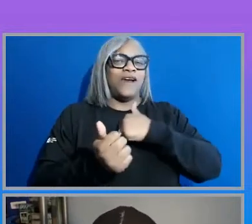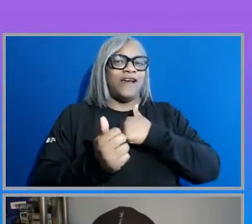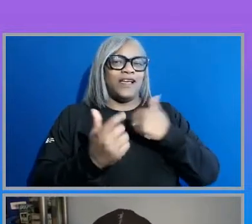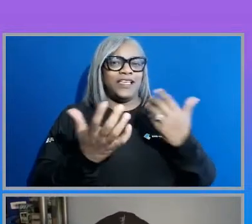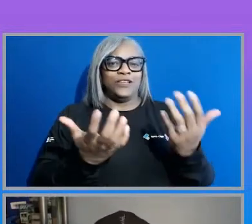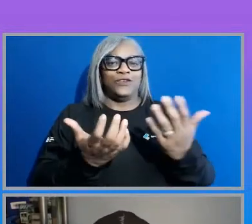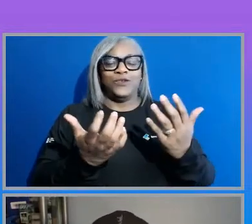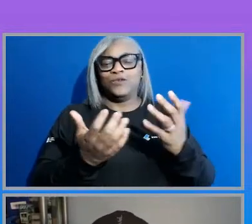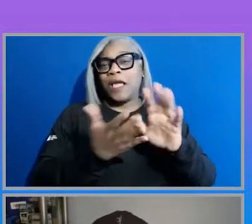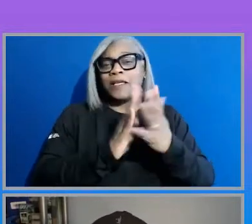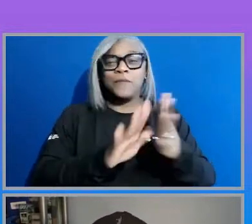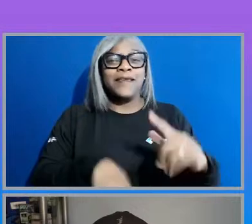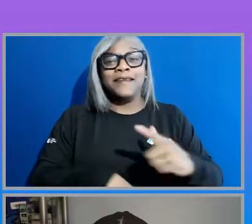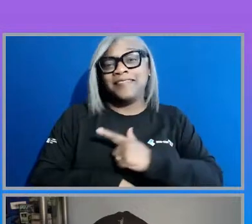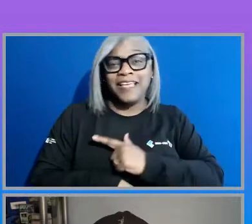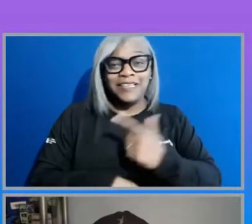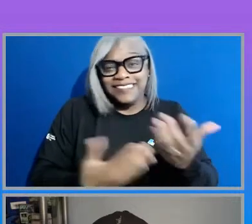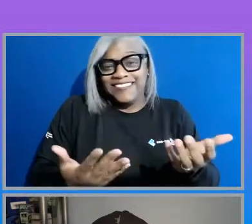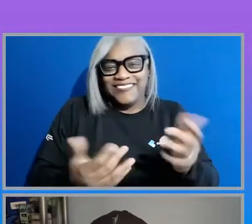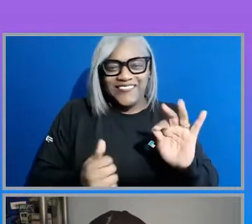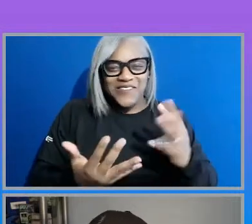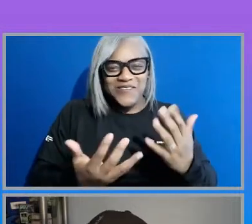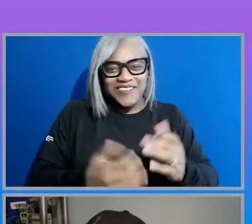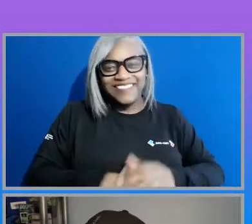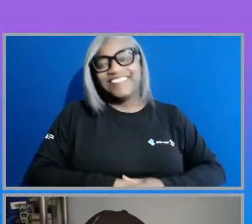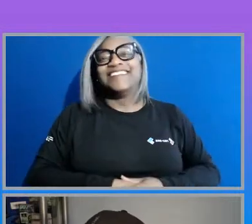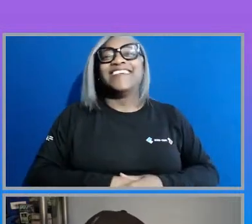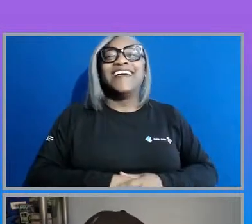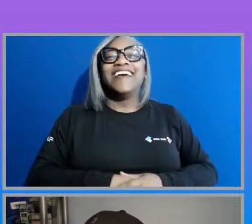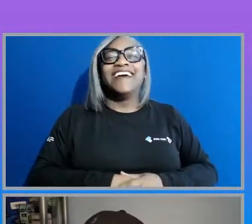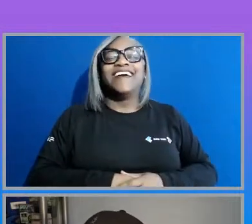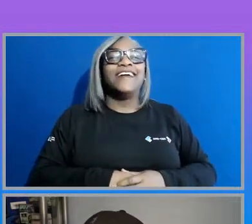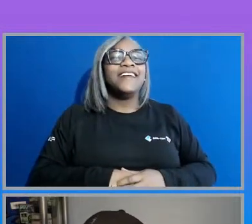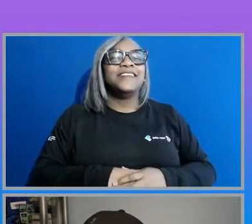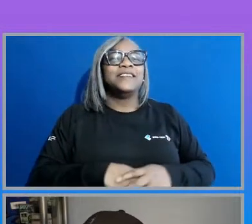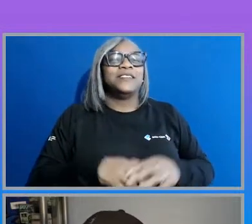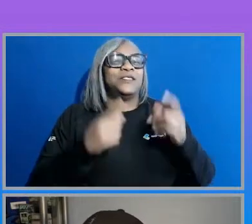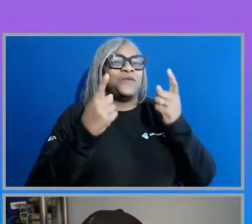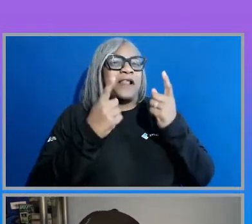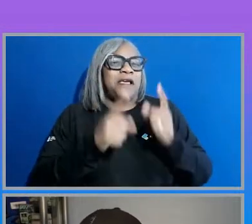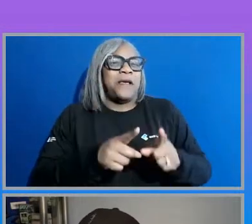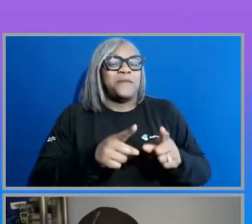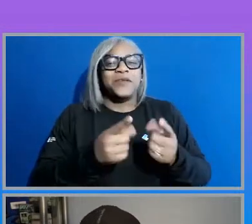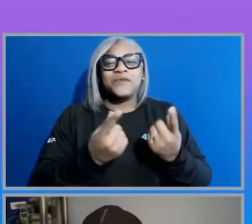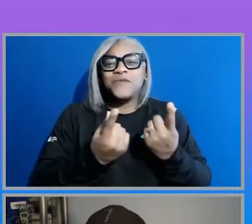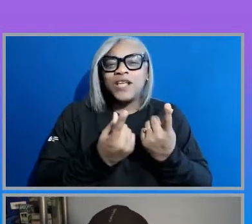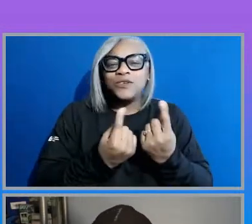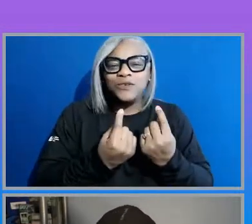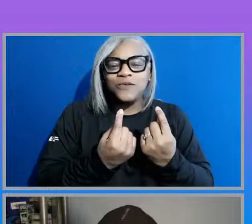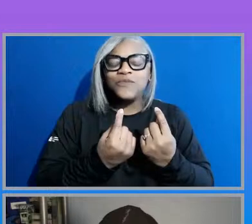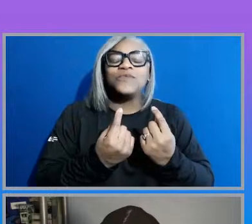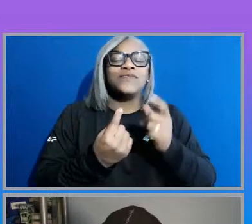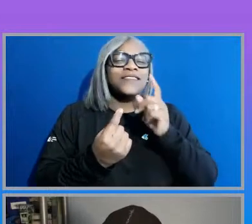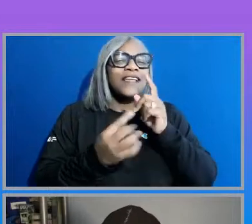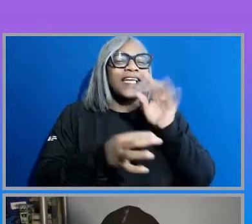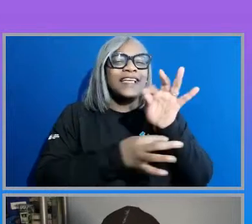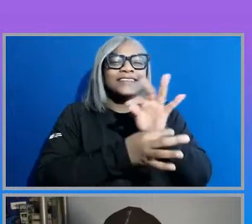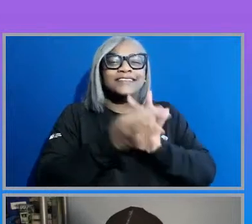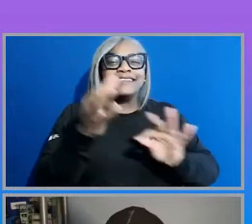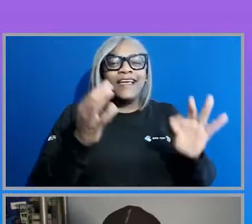basically super lazy. The it the